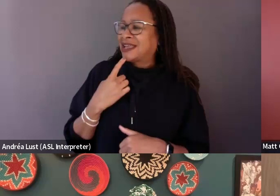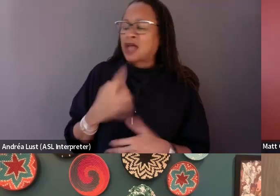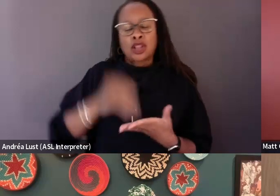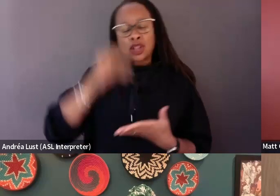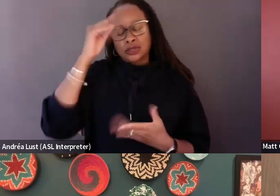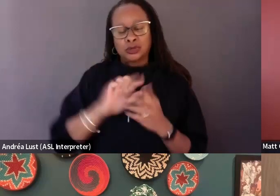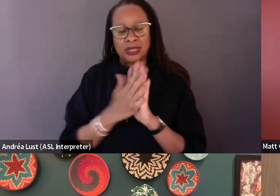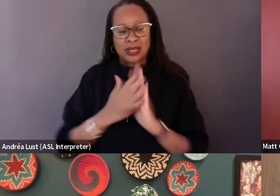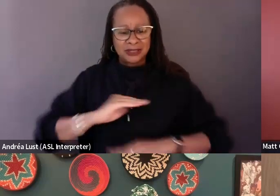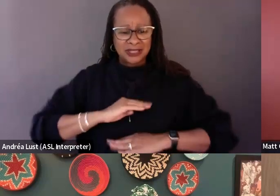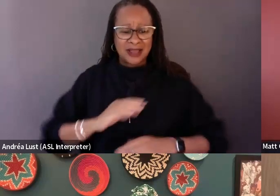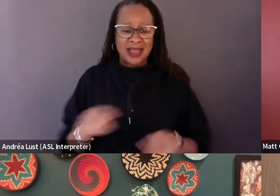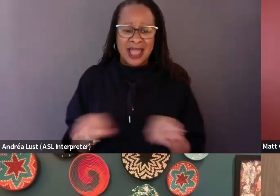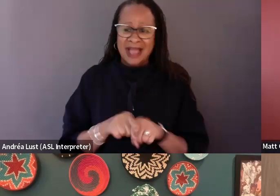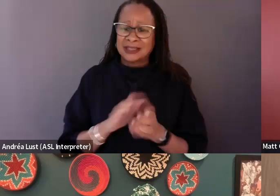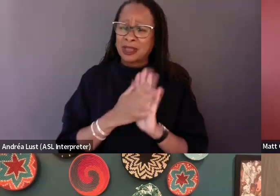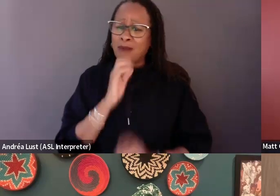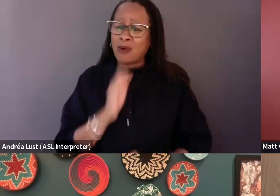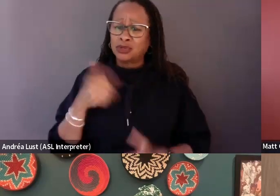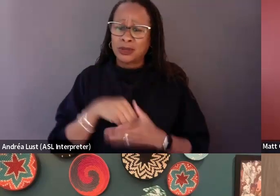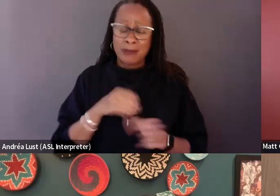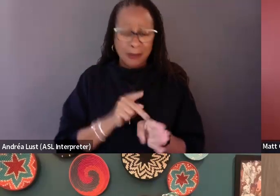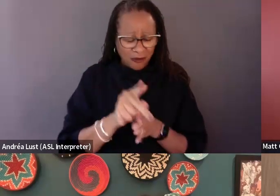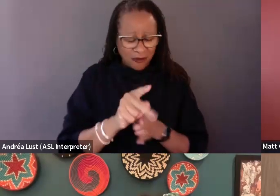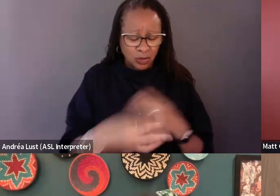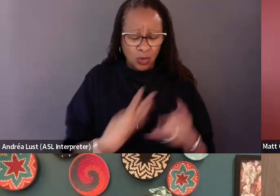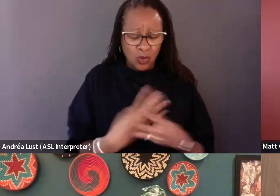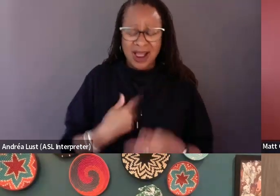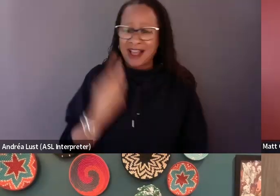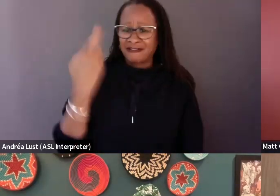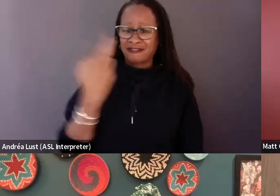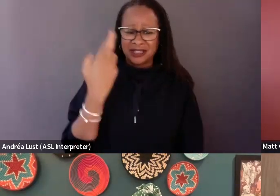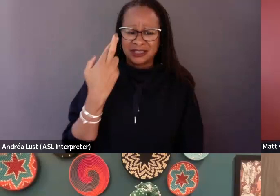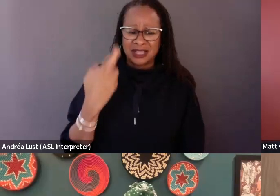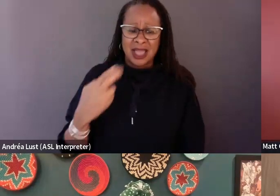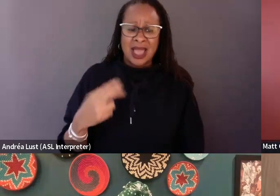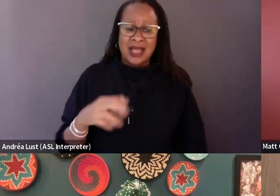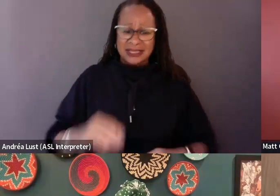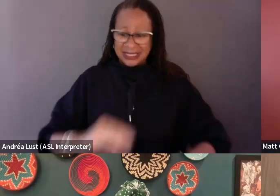And as I grow older and in my professional life, I realized that actually satisfaction is an impediment to growth.